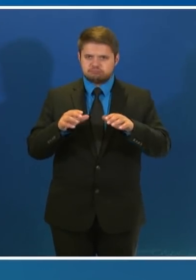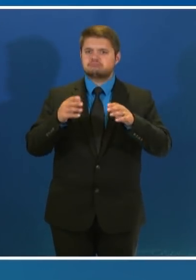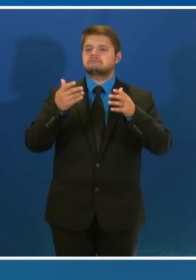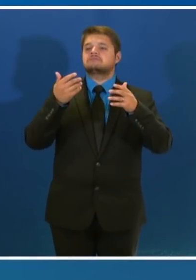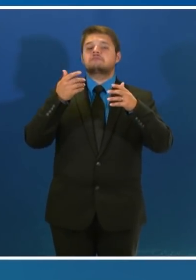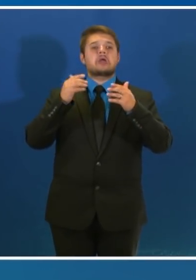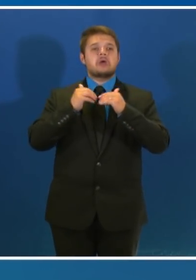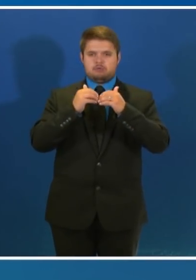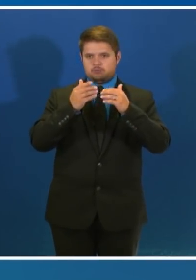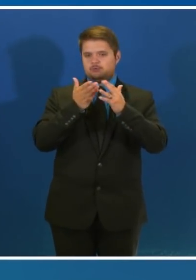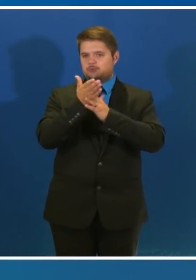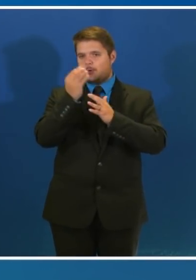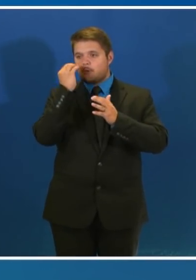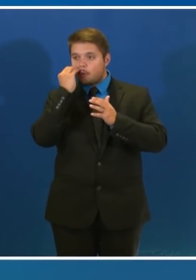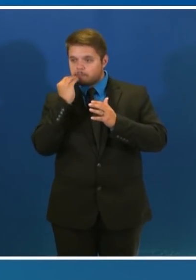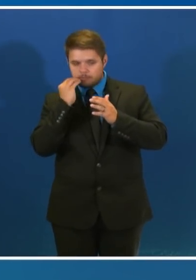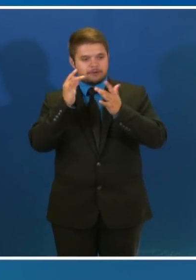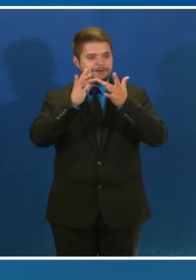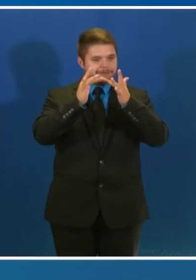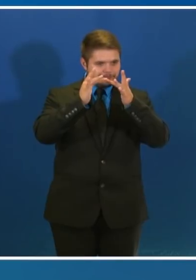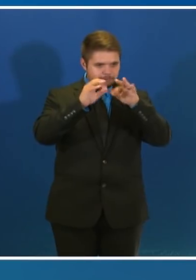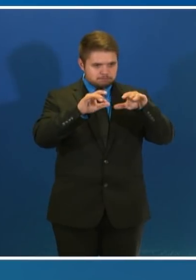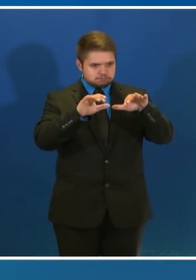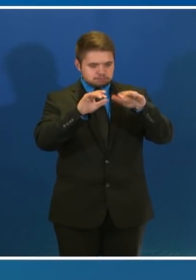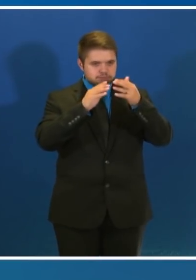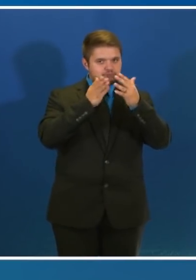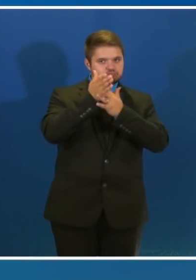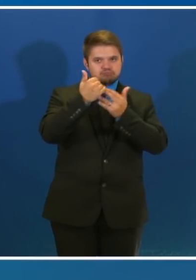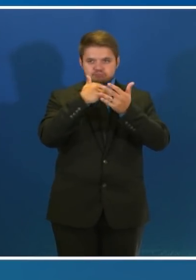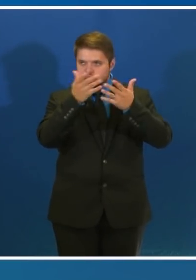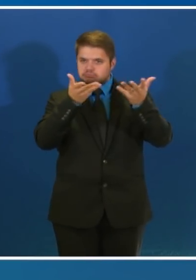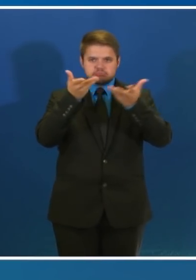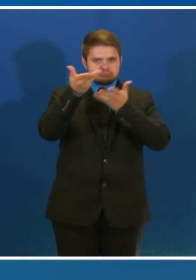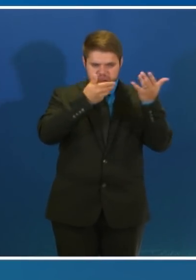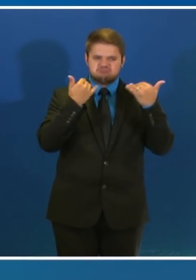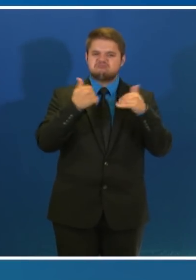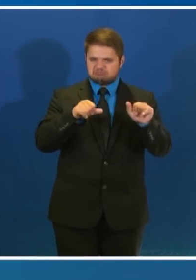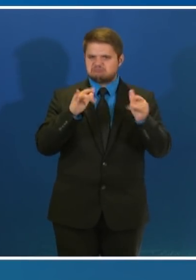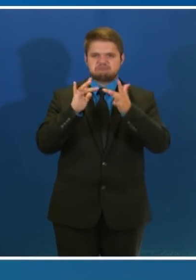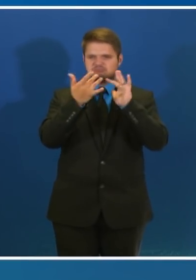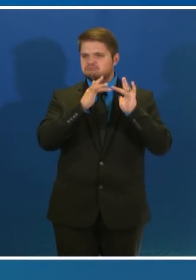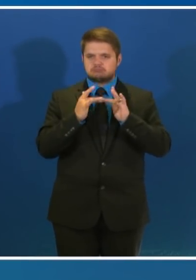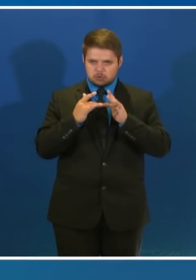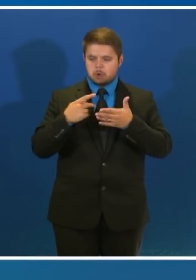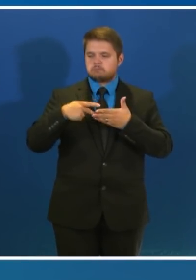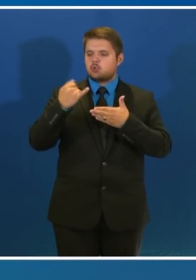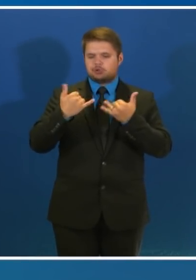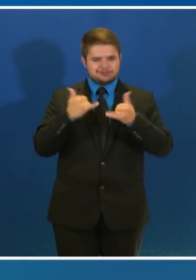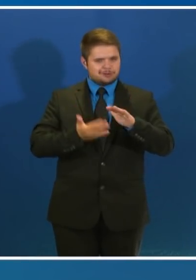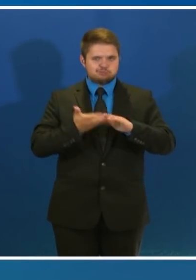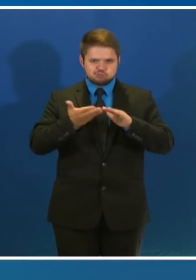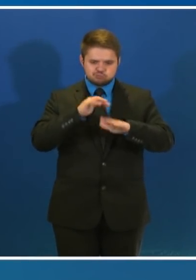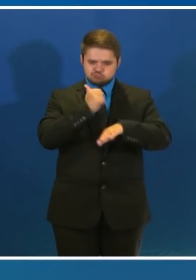And progress continues on priority city projects. So sign up for our Vancouver Connects e-newsletter.